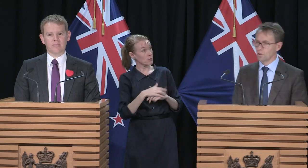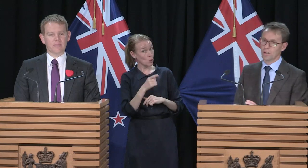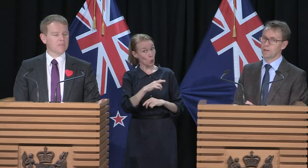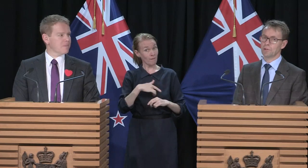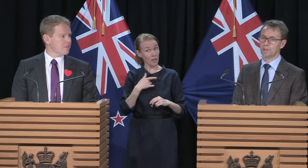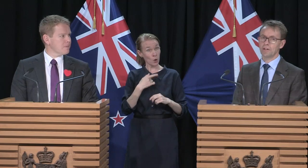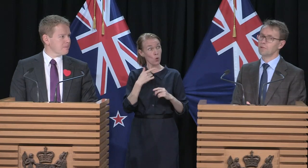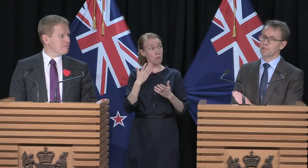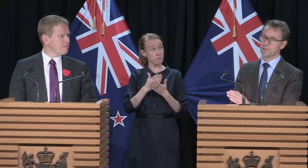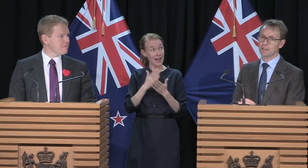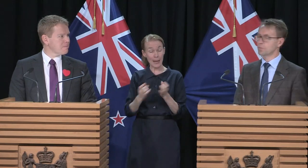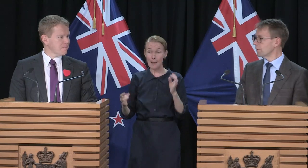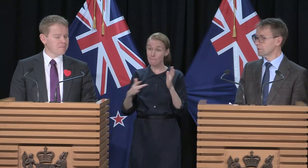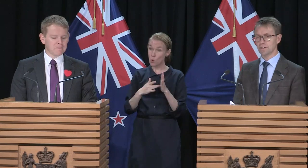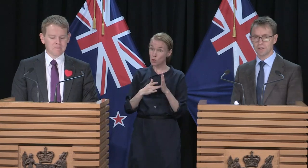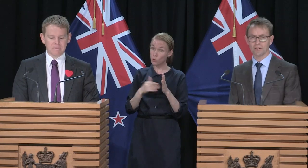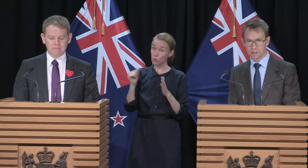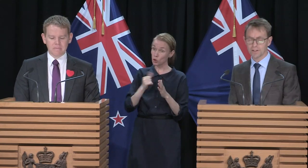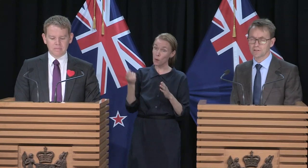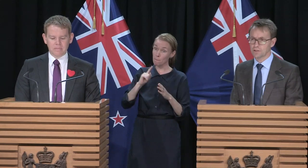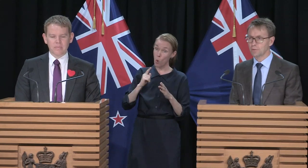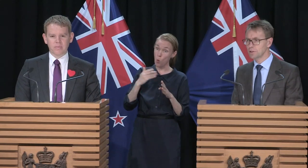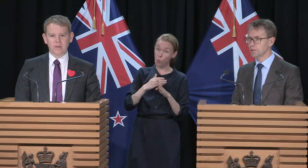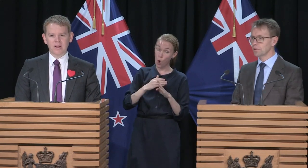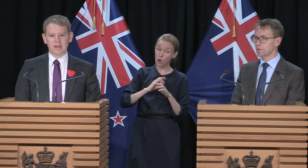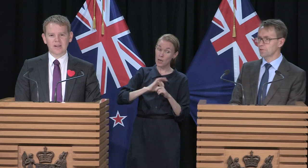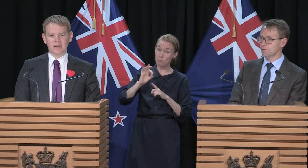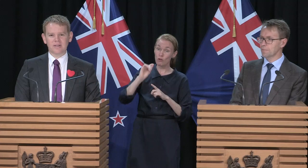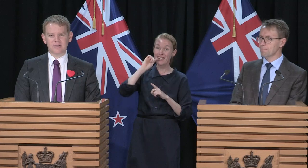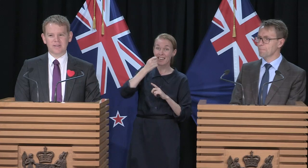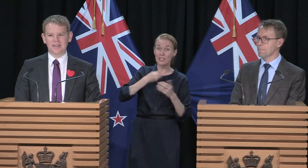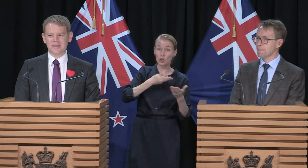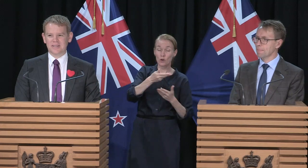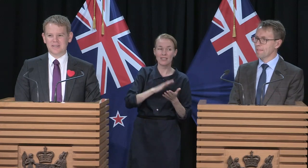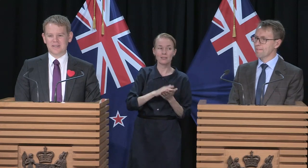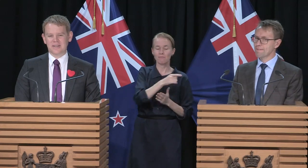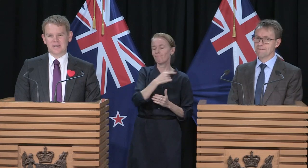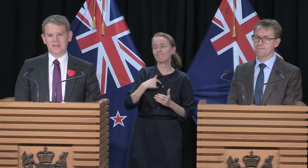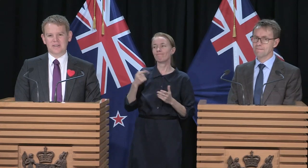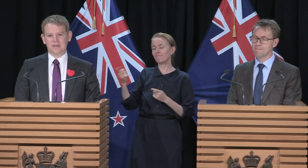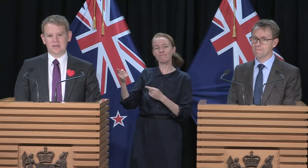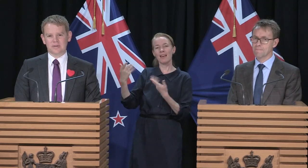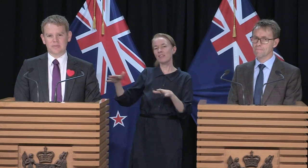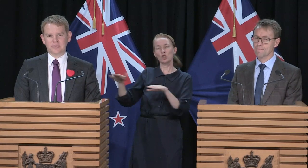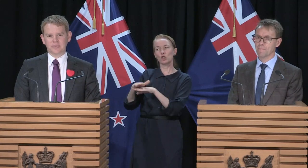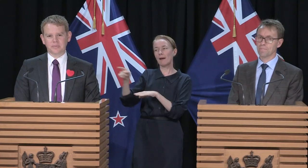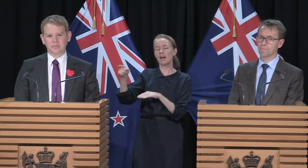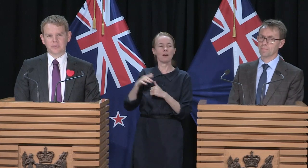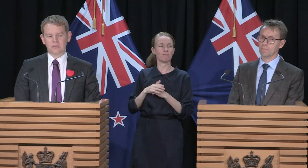how important do you think it is that we increase access to dental care in New Zealand? I don't have anything to add to what